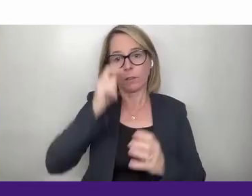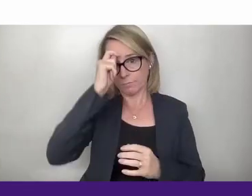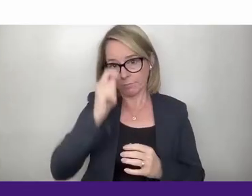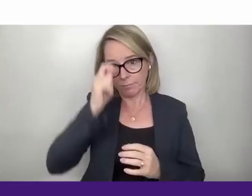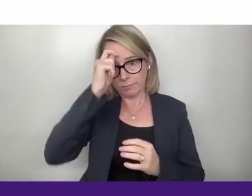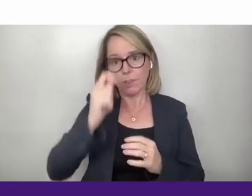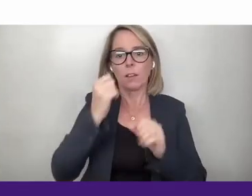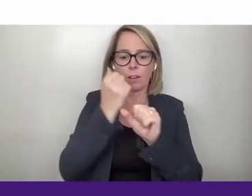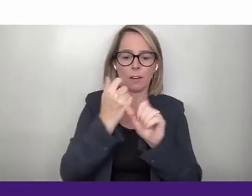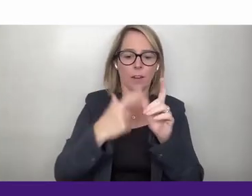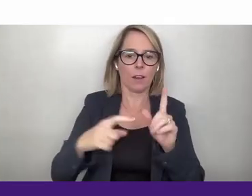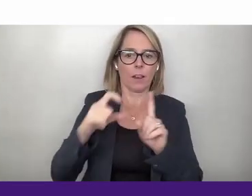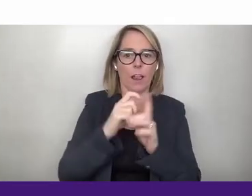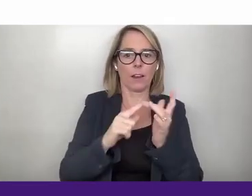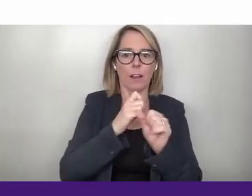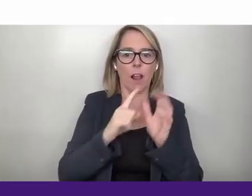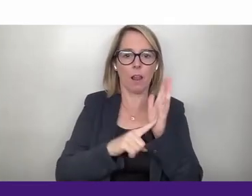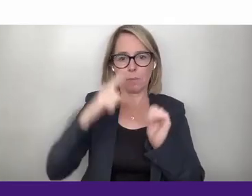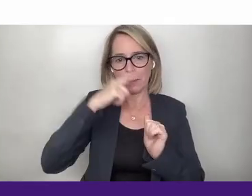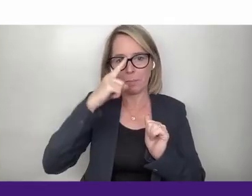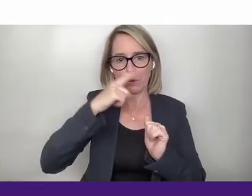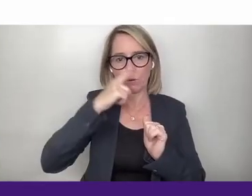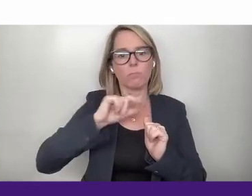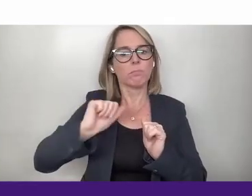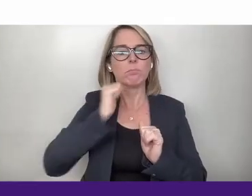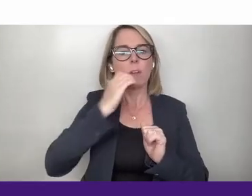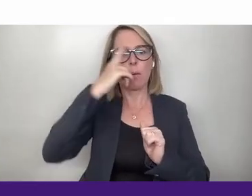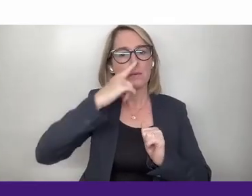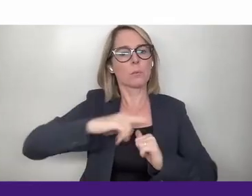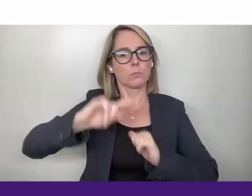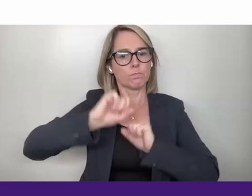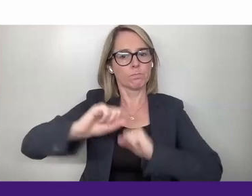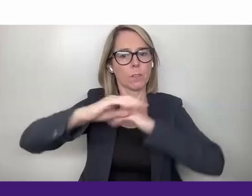where the Commission's Office is located. I extend that respect to all Aboriginal and